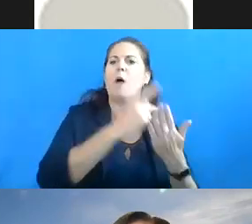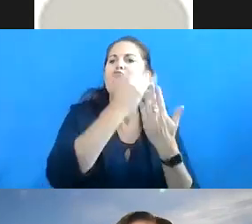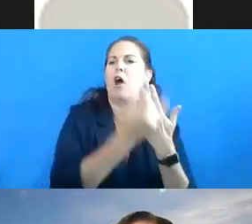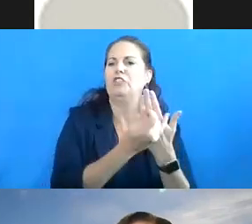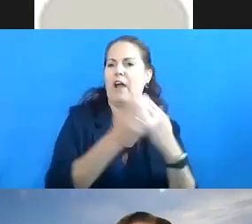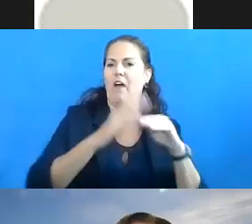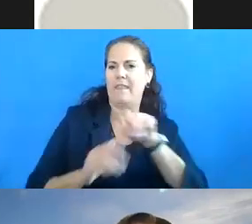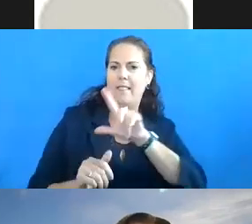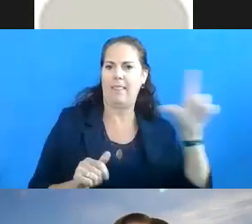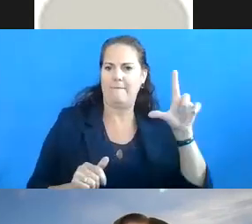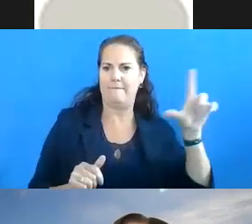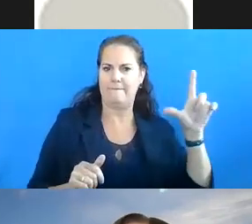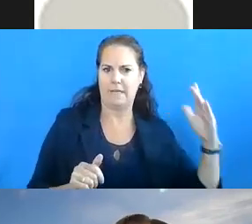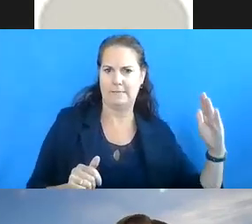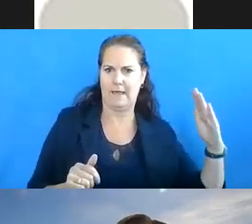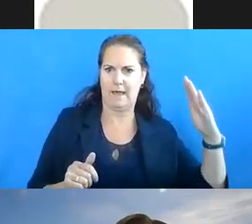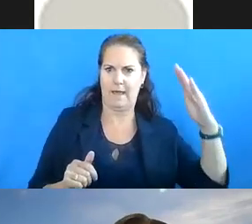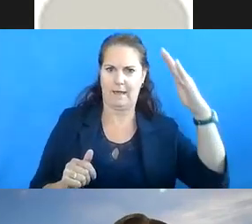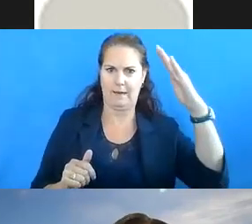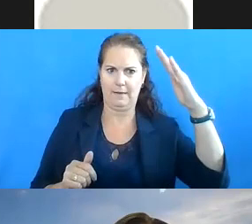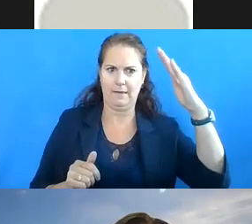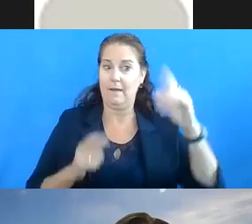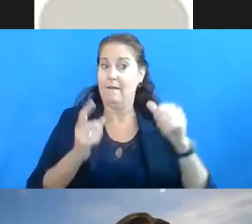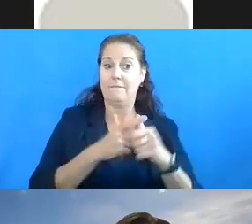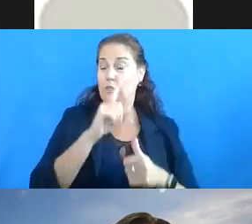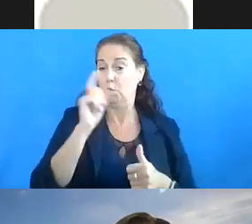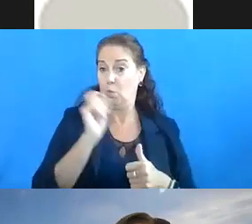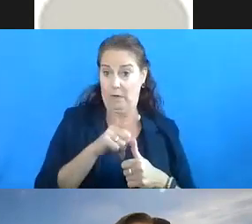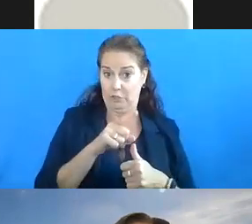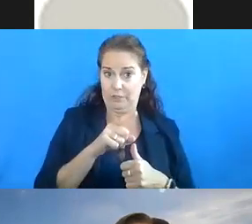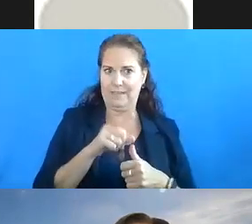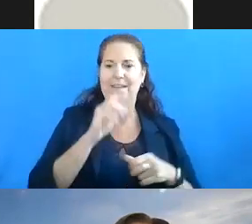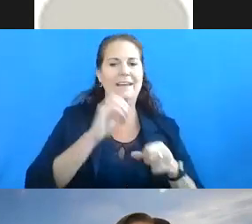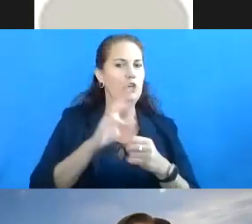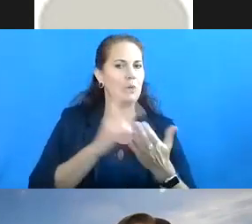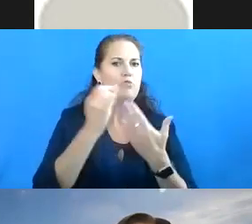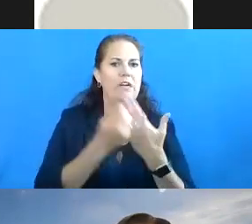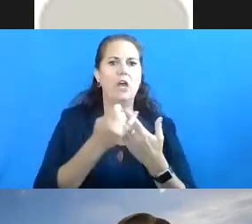we look on the top it’s usually the first question that is in your project is a project description.